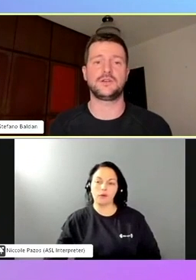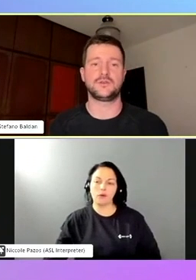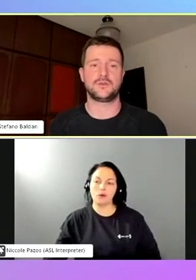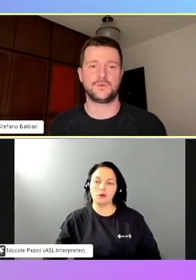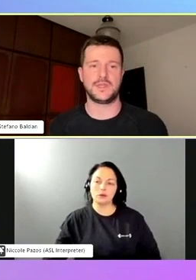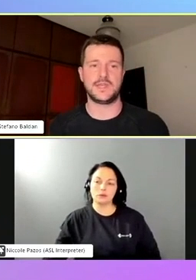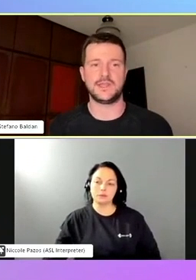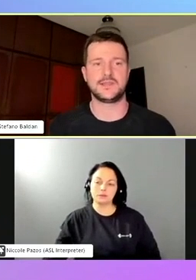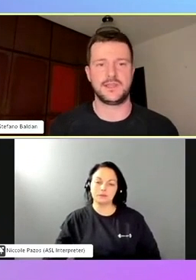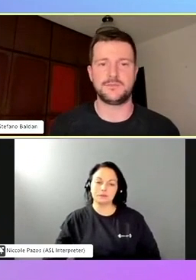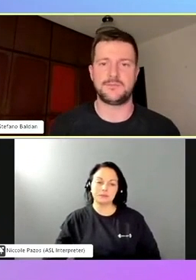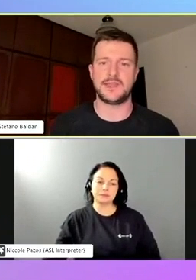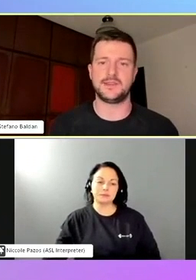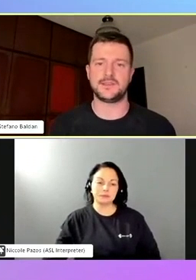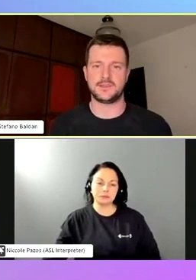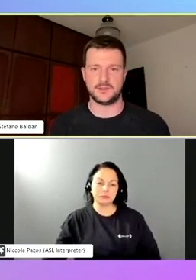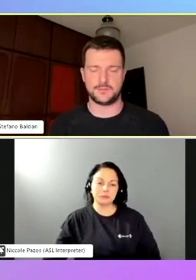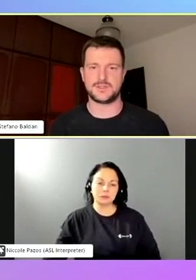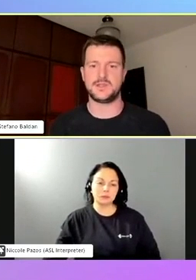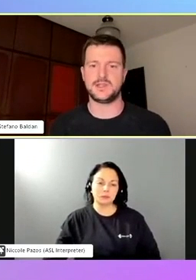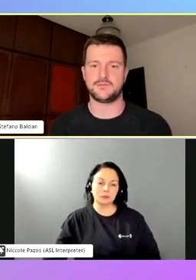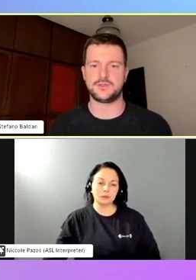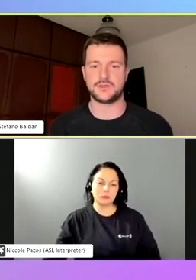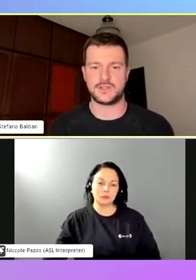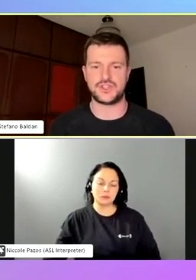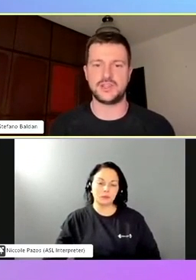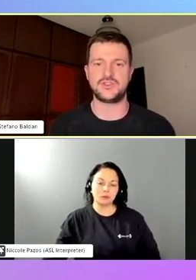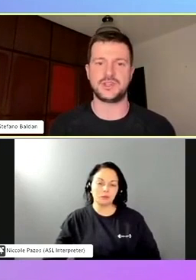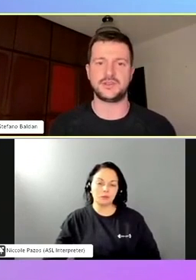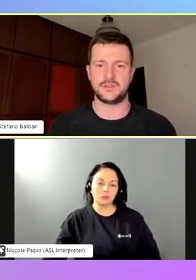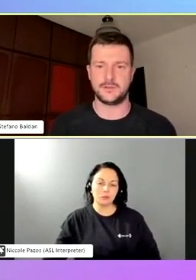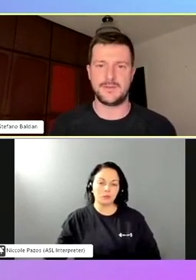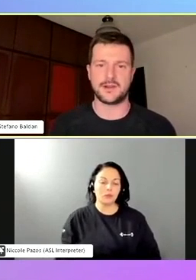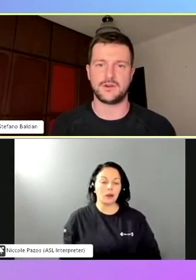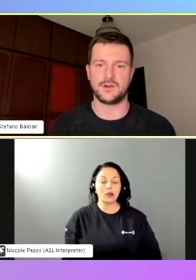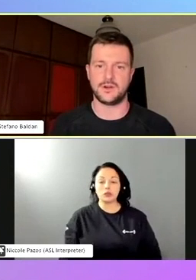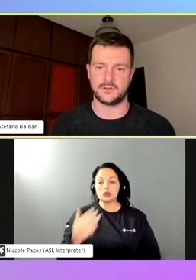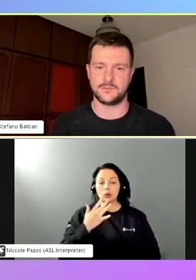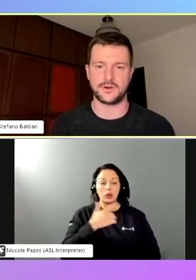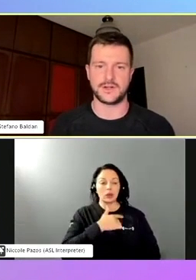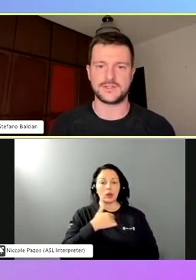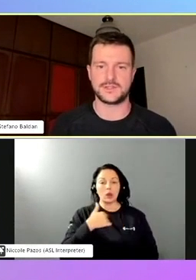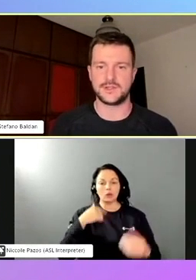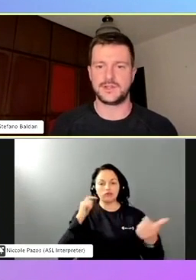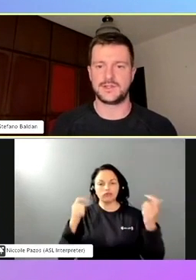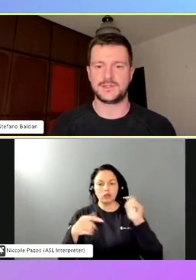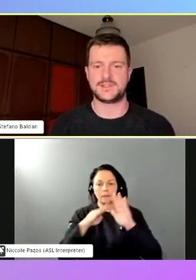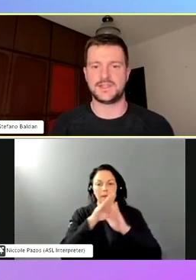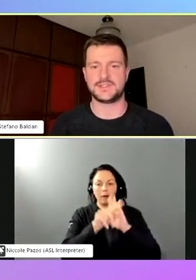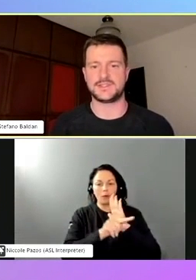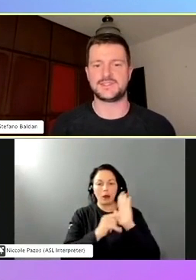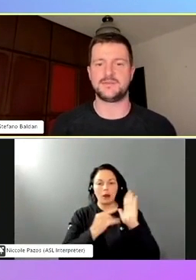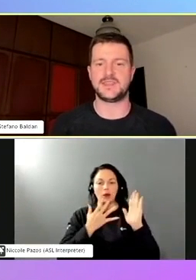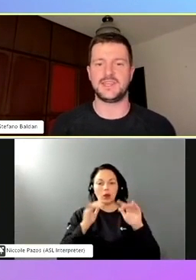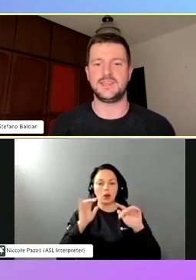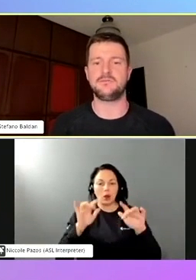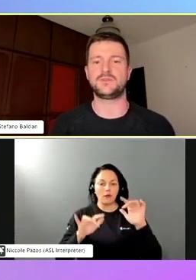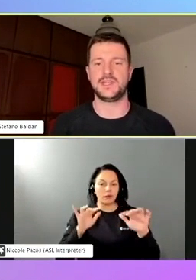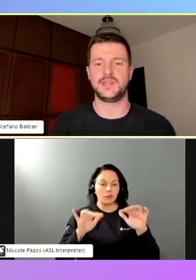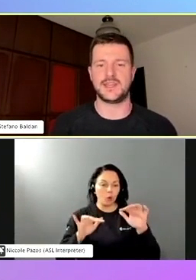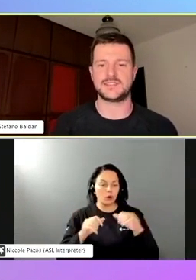in apparently random places. this is very thundering